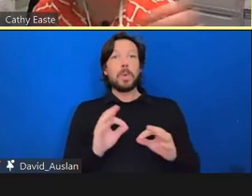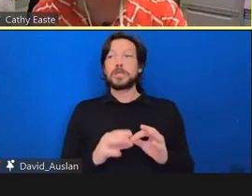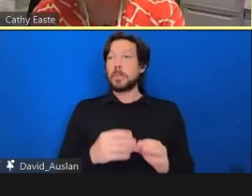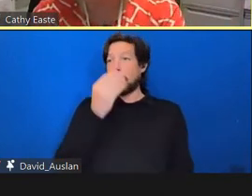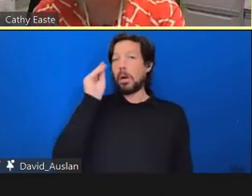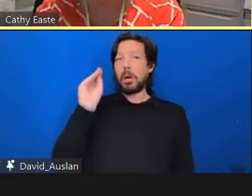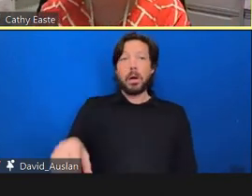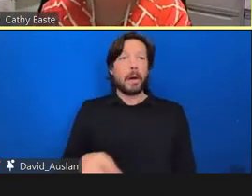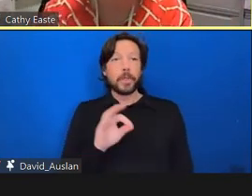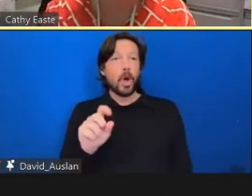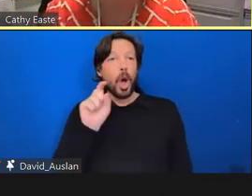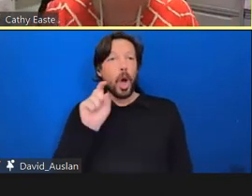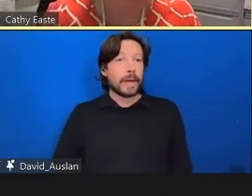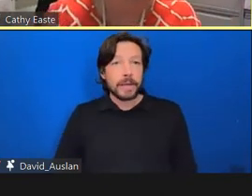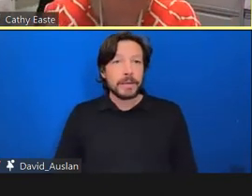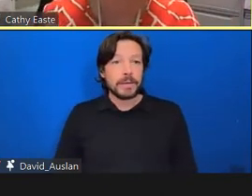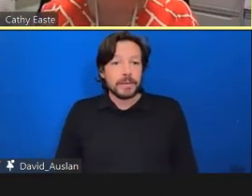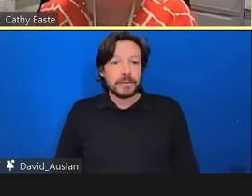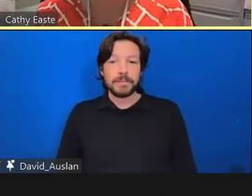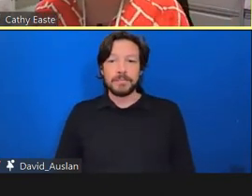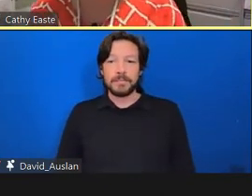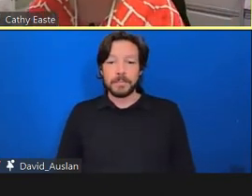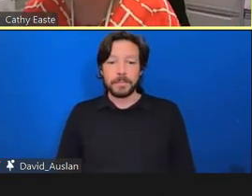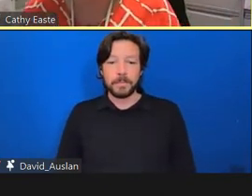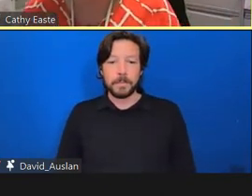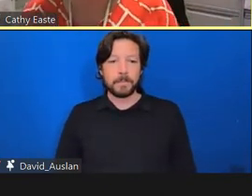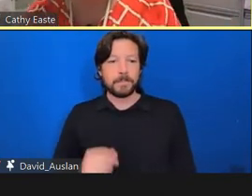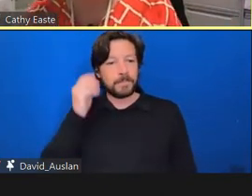that class or lecture." I can't turn around and say, "I'm not going to go to a meeting